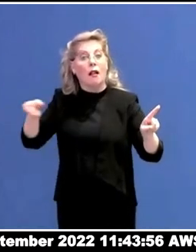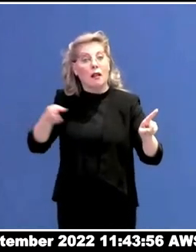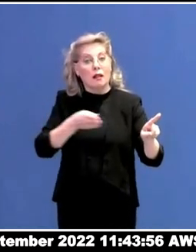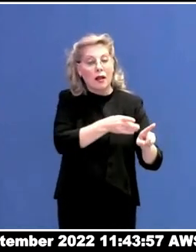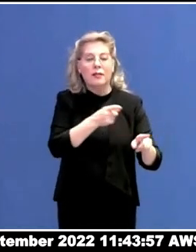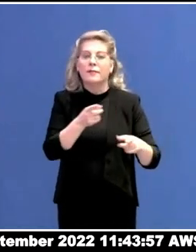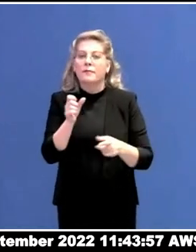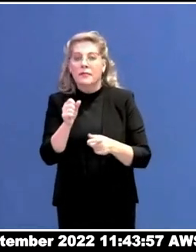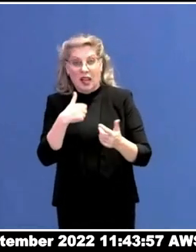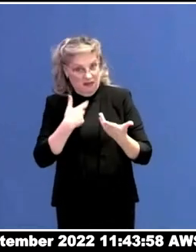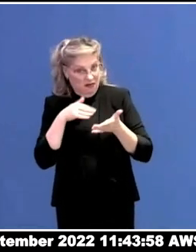There is a lack of communication.